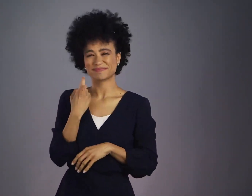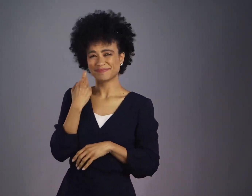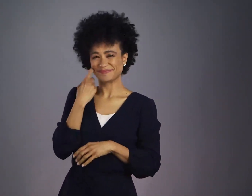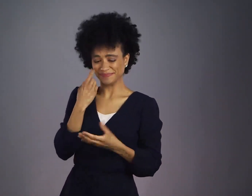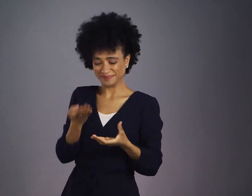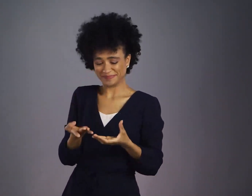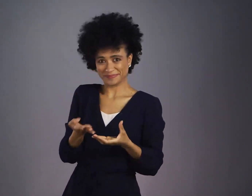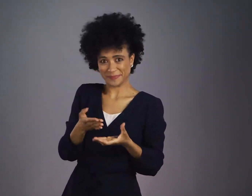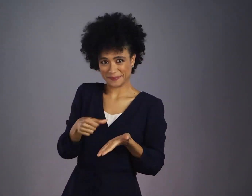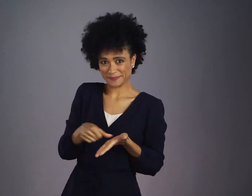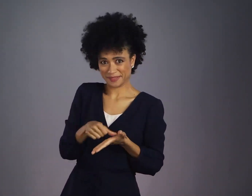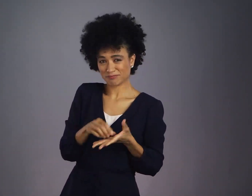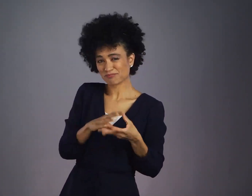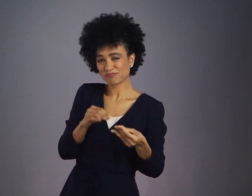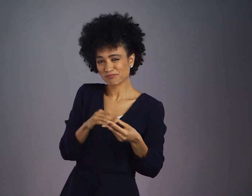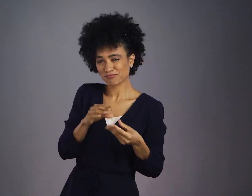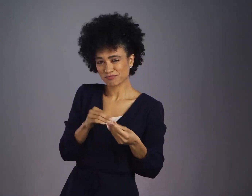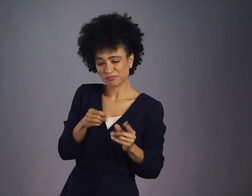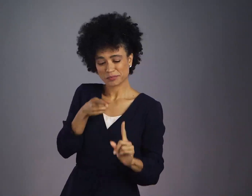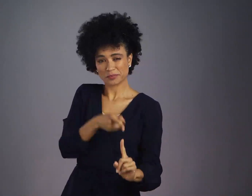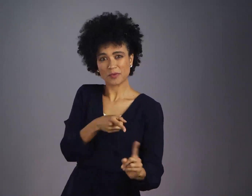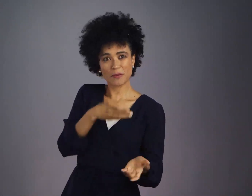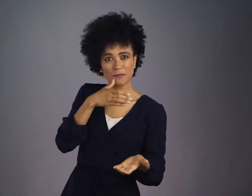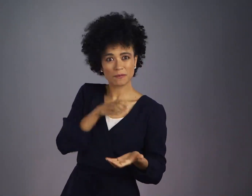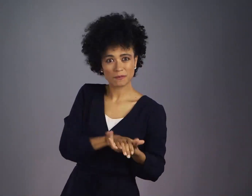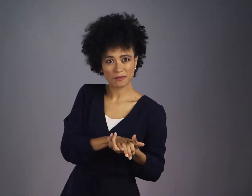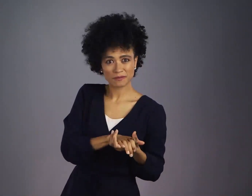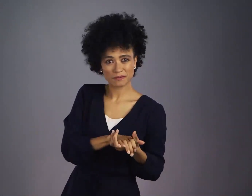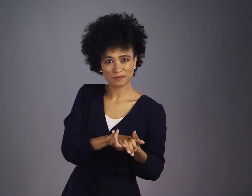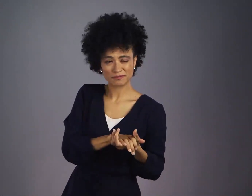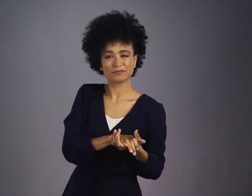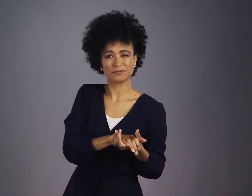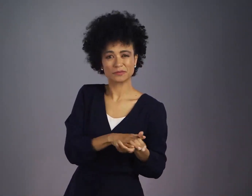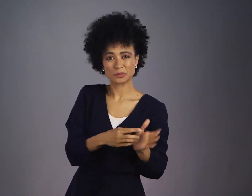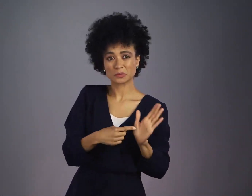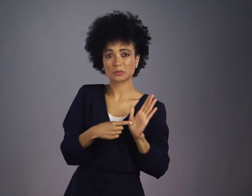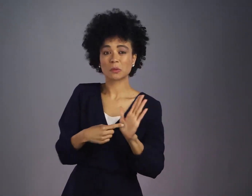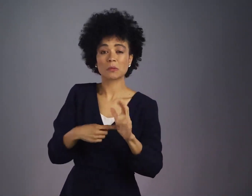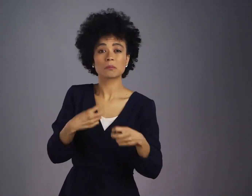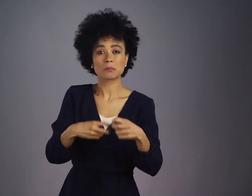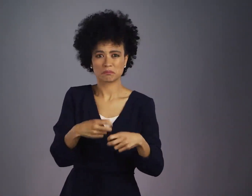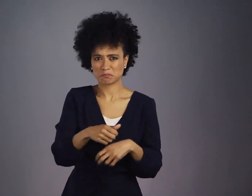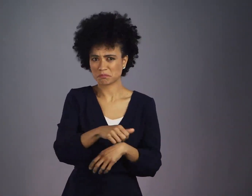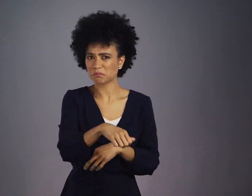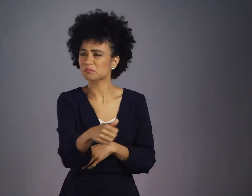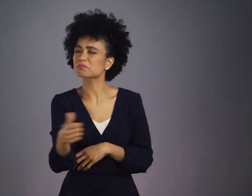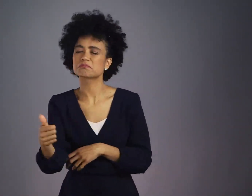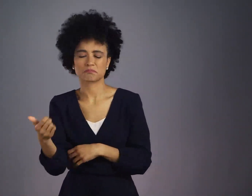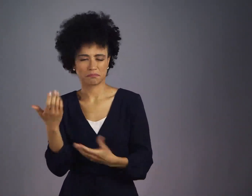The foregoing pages (though addressed only to wives) indicate the problems such people may face.